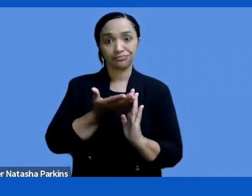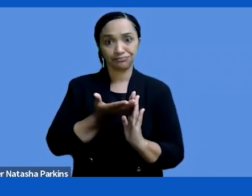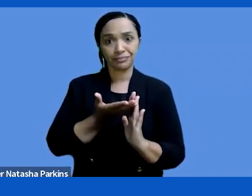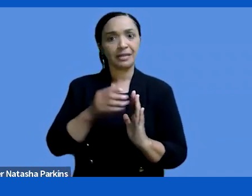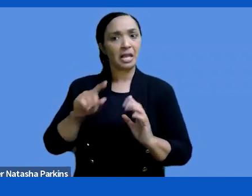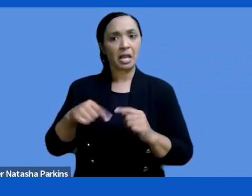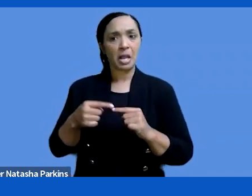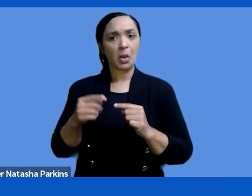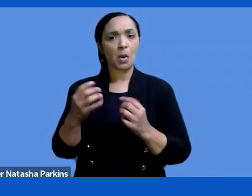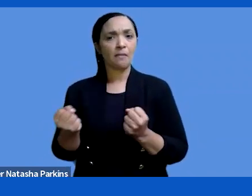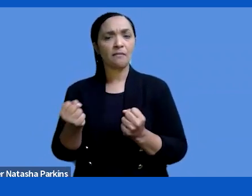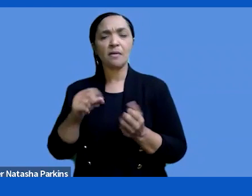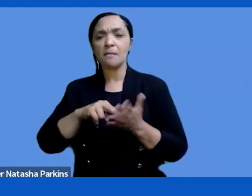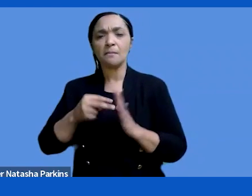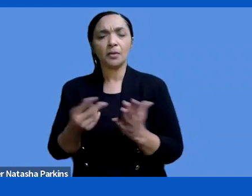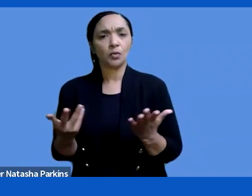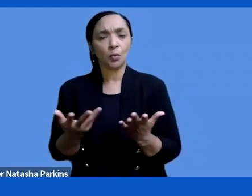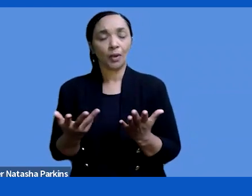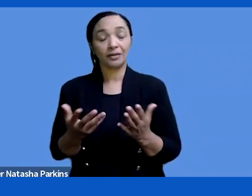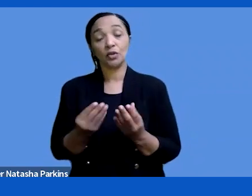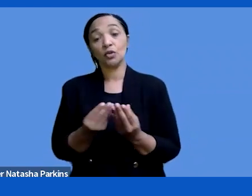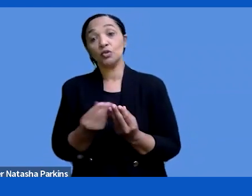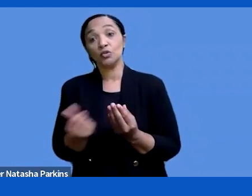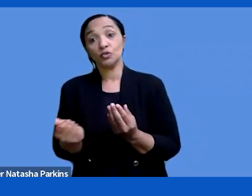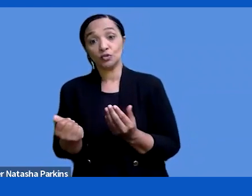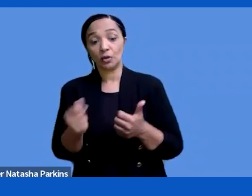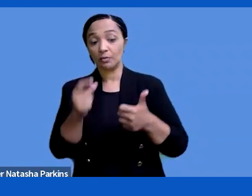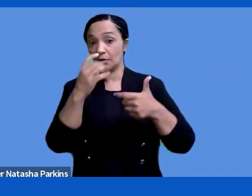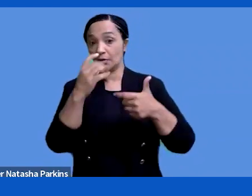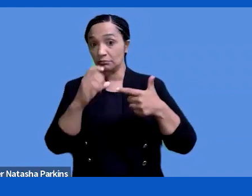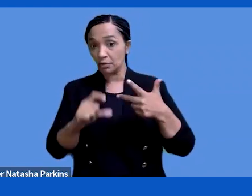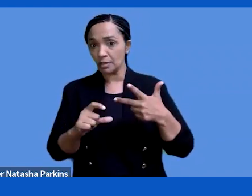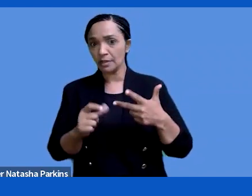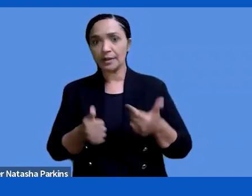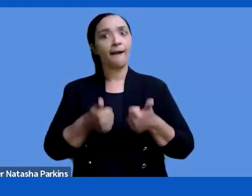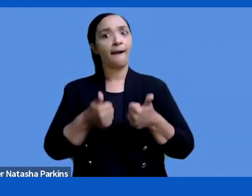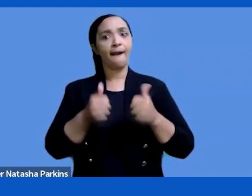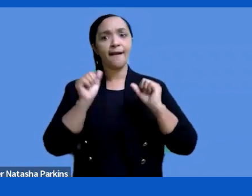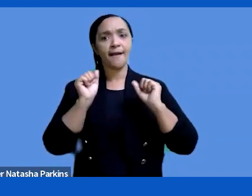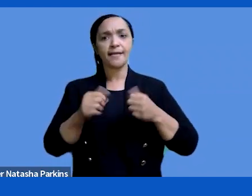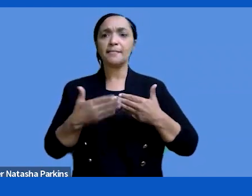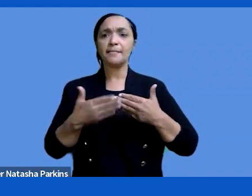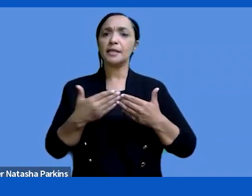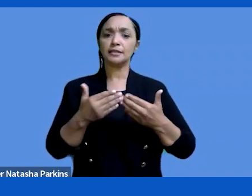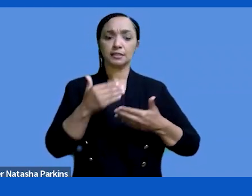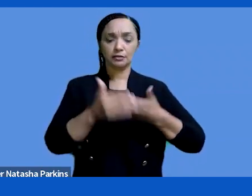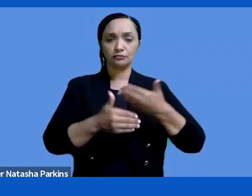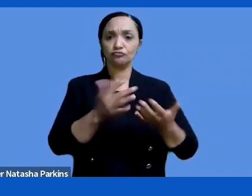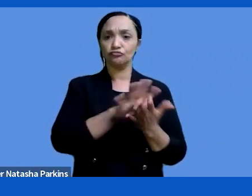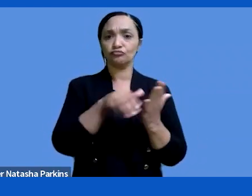suggesting some criteria are better or more easily implemented than others. Although it is